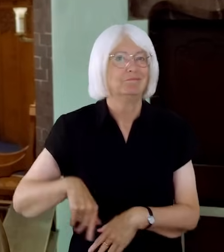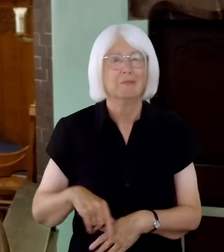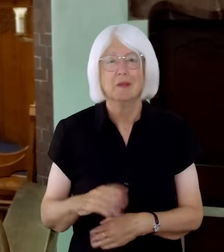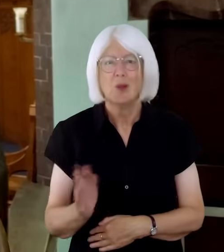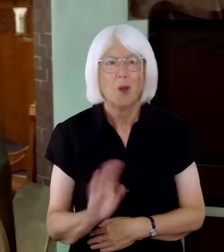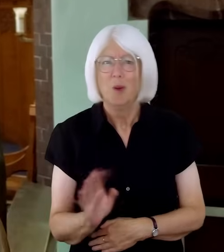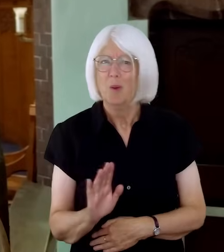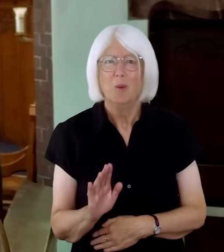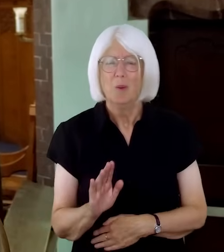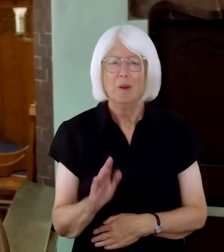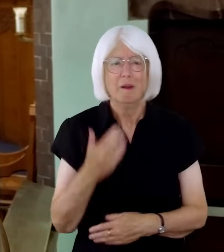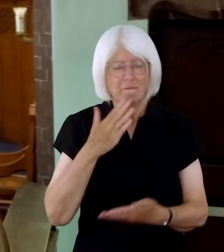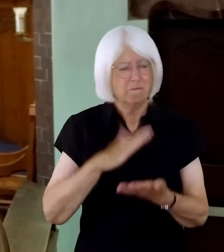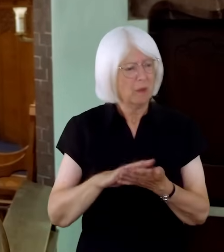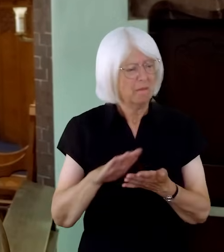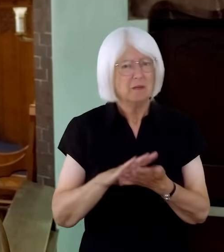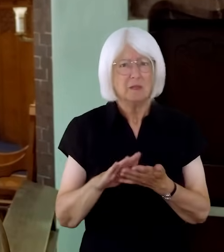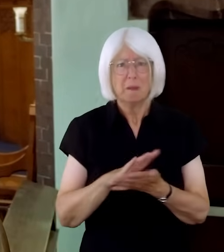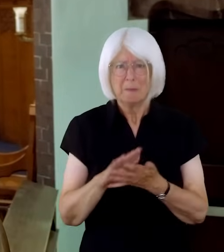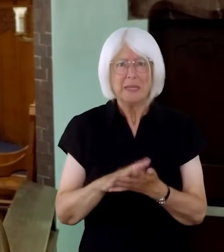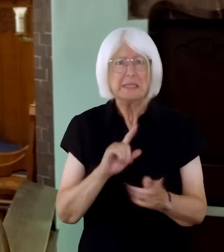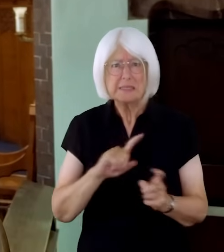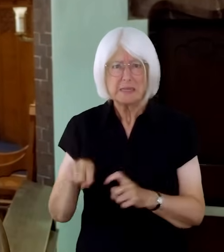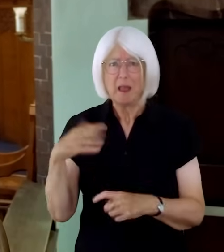Forgiveness doesn't numb our minds and our hearts